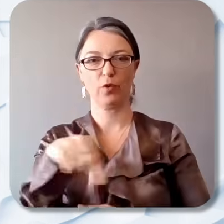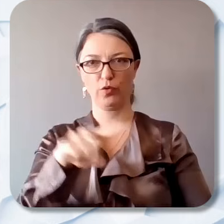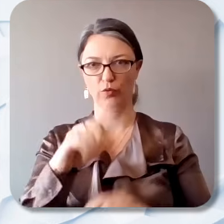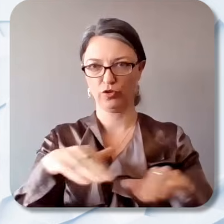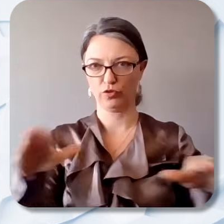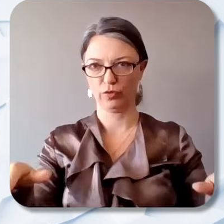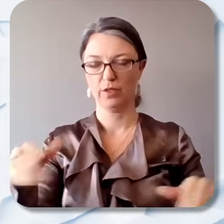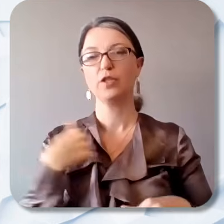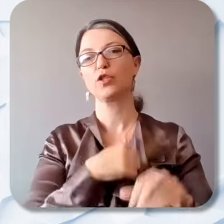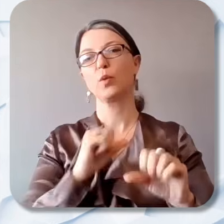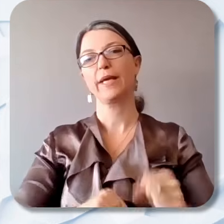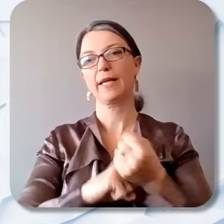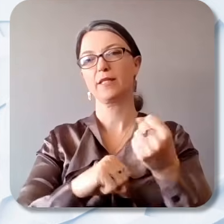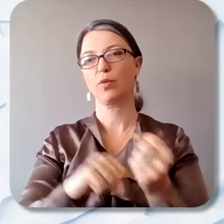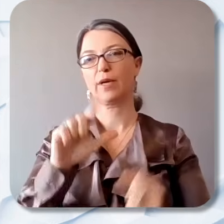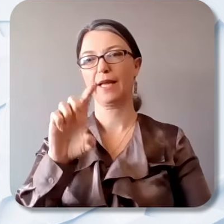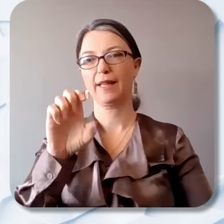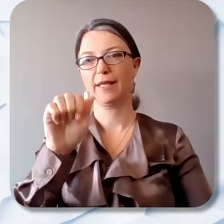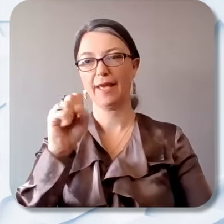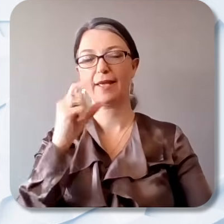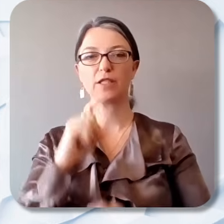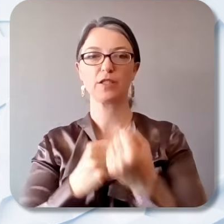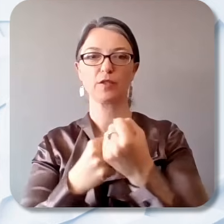support the LEAs to provide those supports.